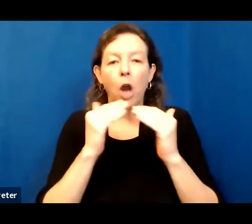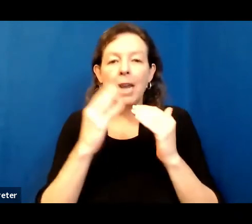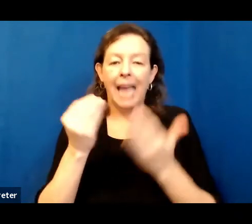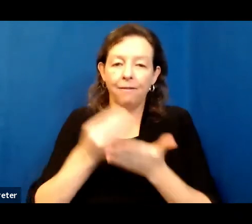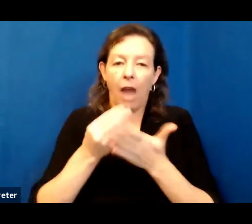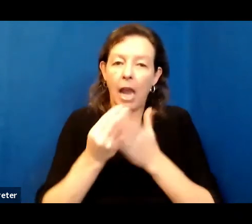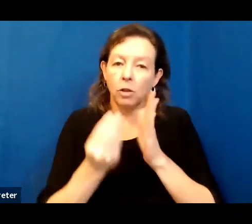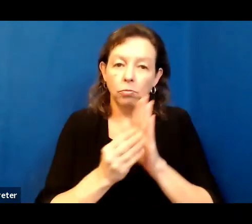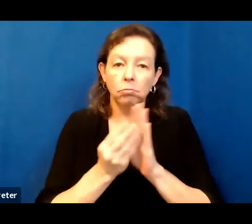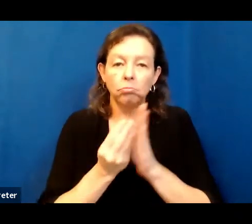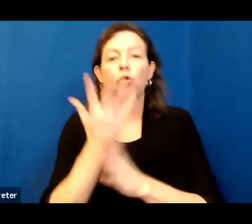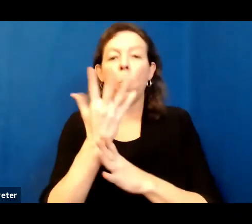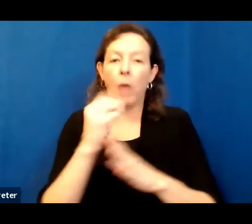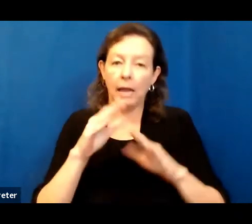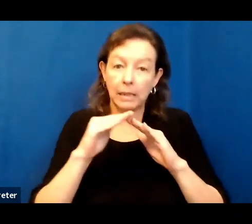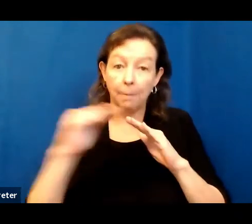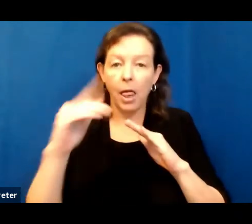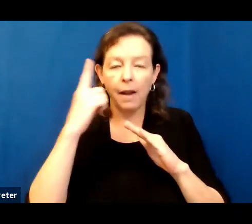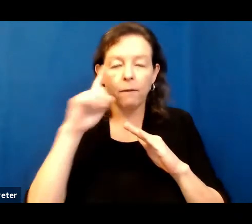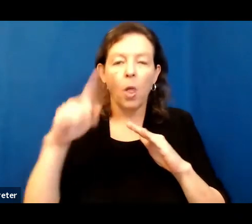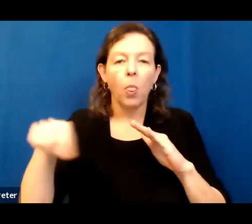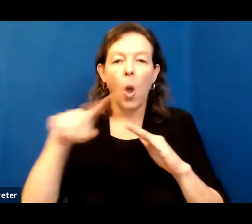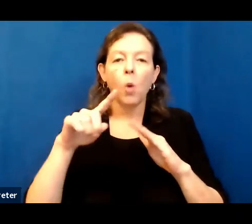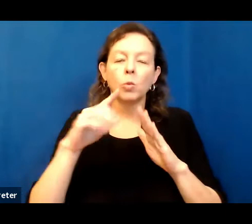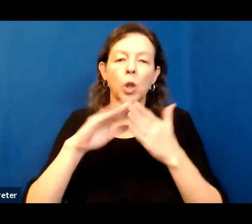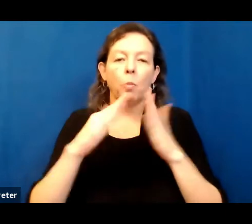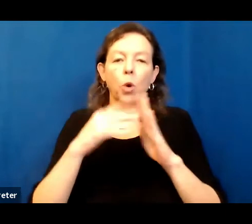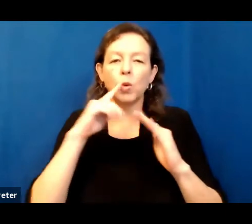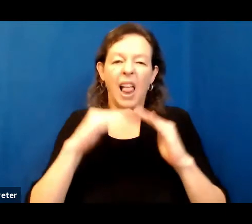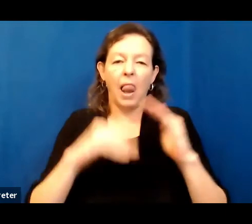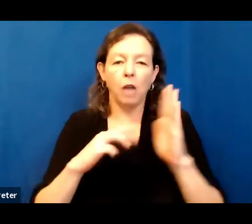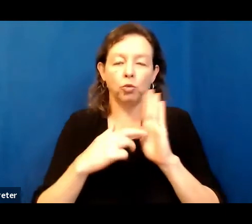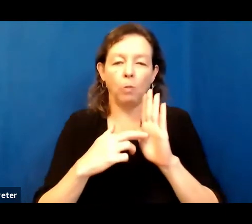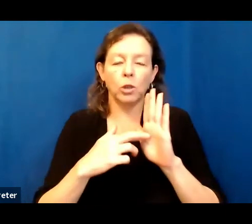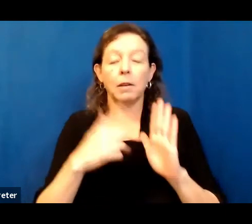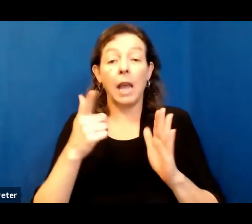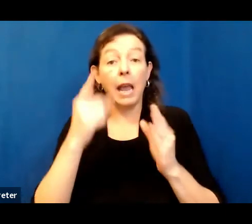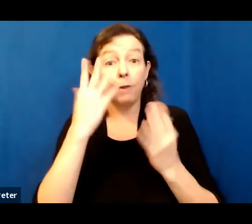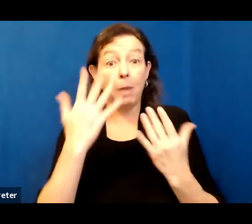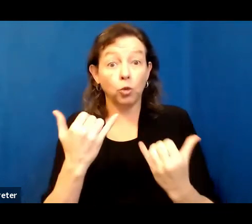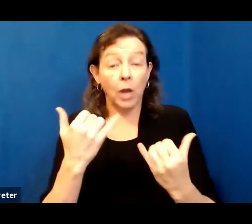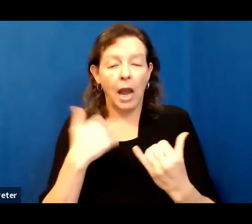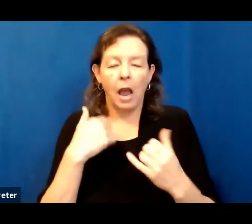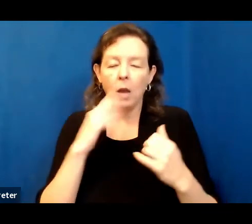or stability for underrepresented communities. The information I will be sharing today is very topical and broad,